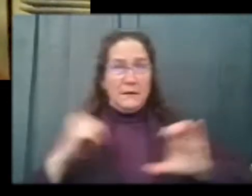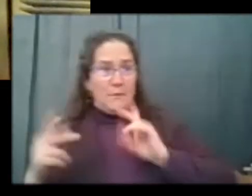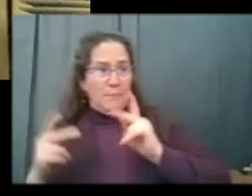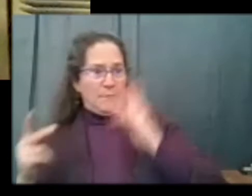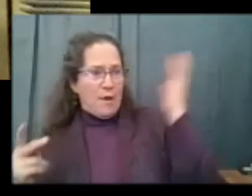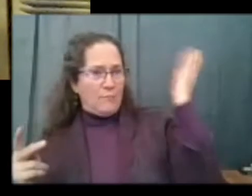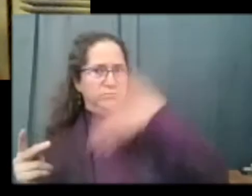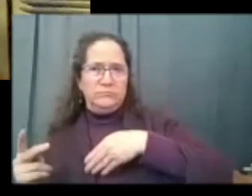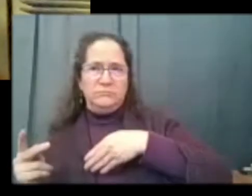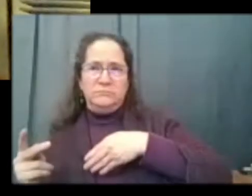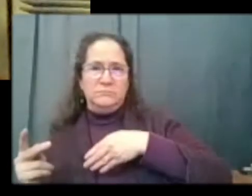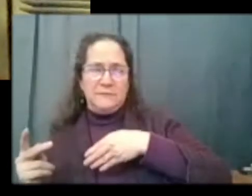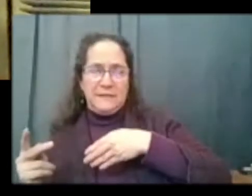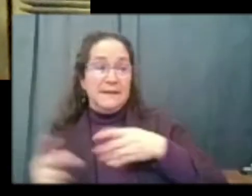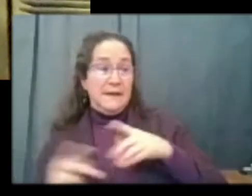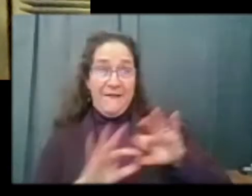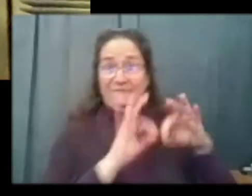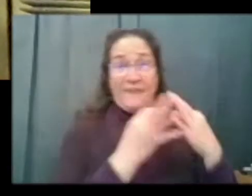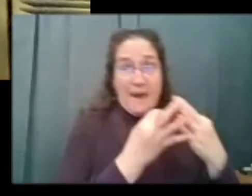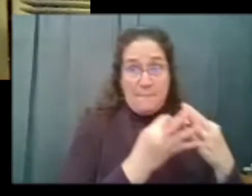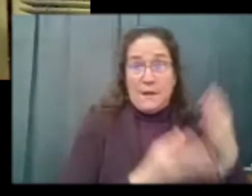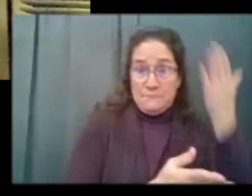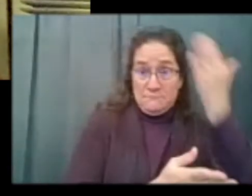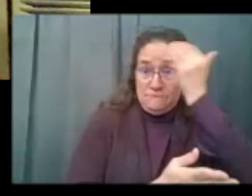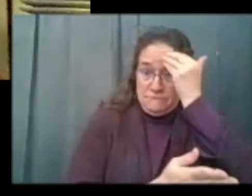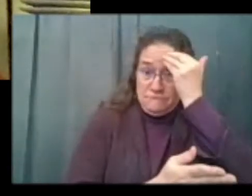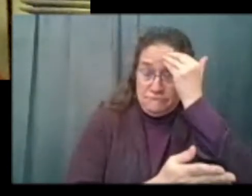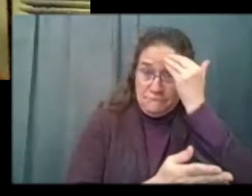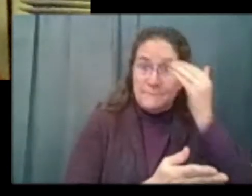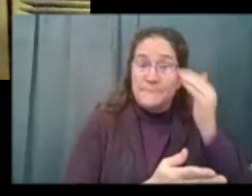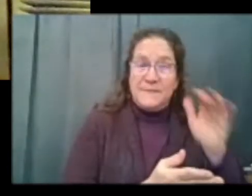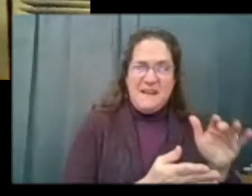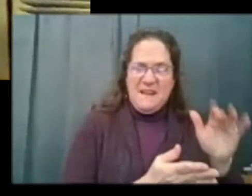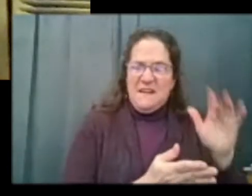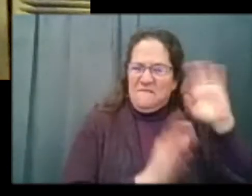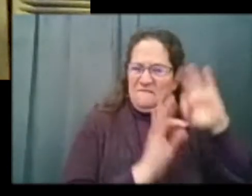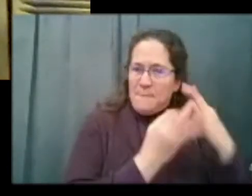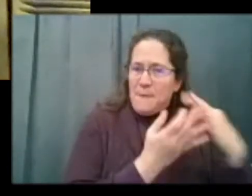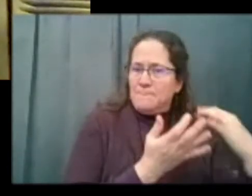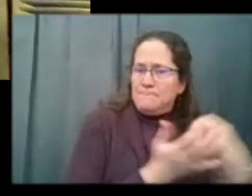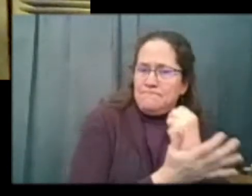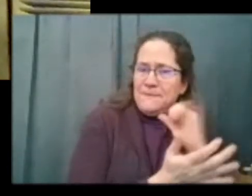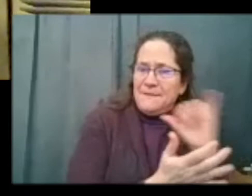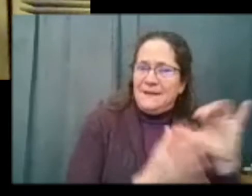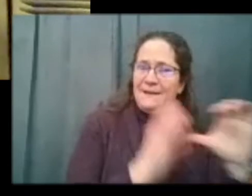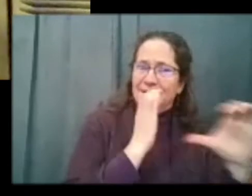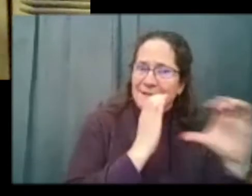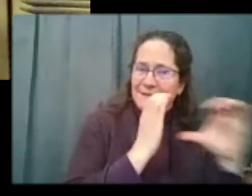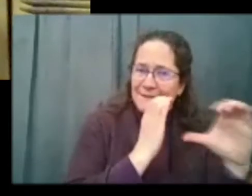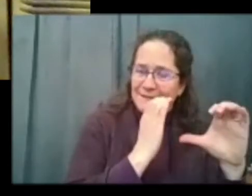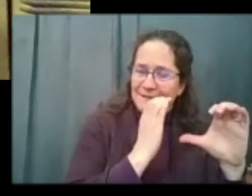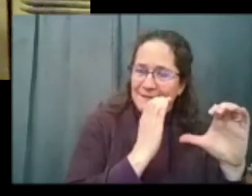notice but the family definitely uses and notices those things as communicative intent